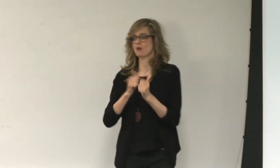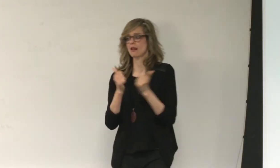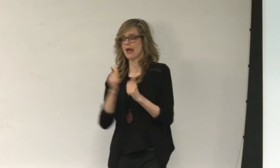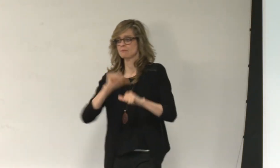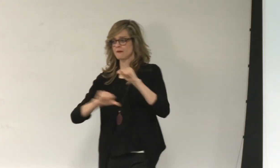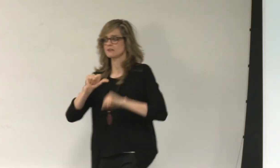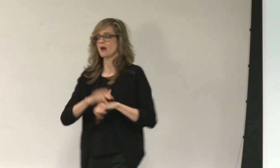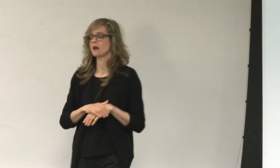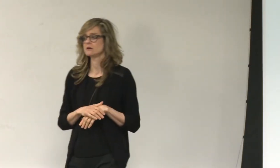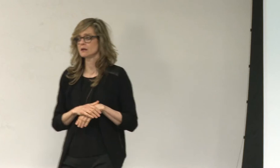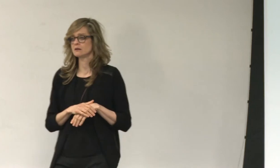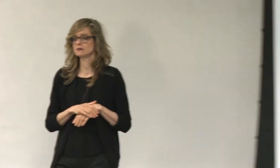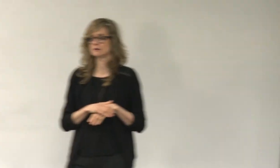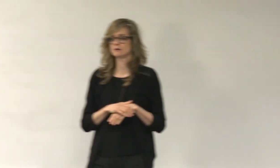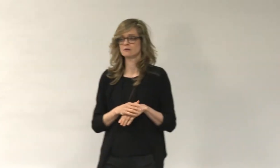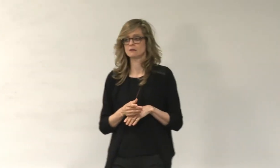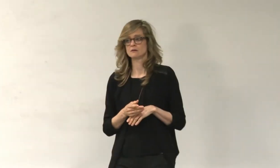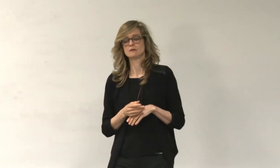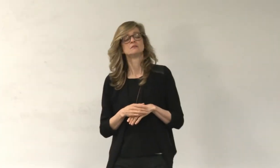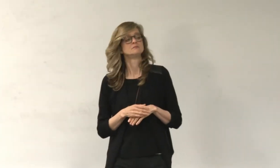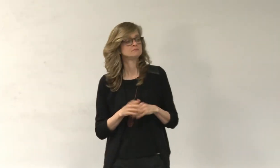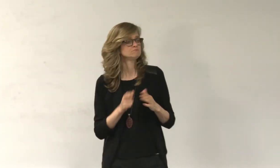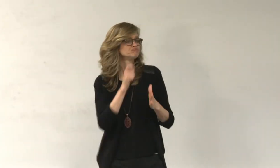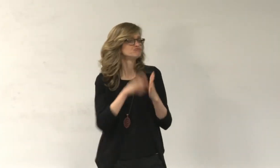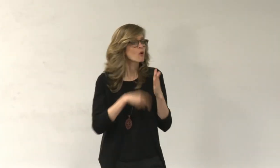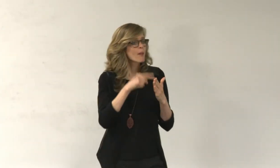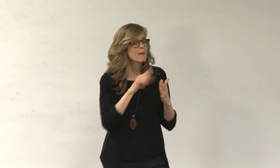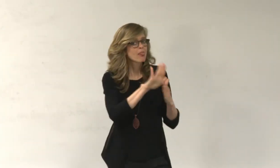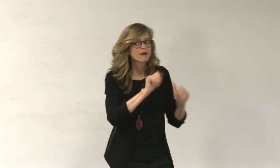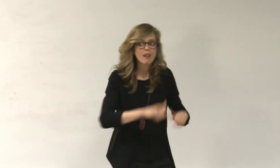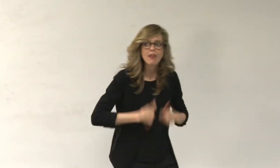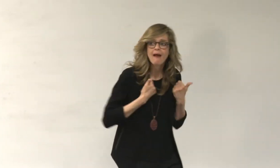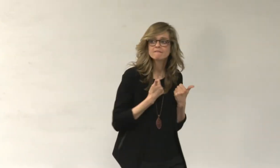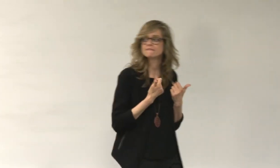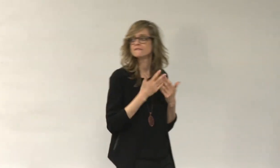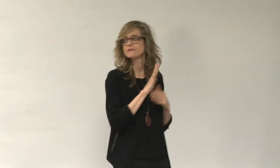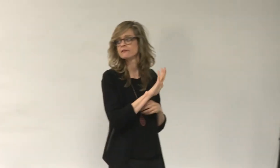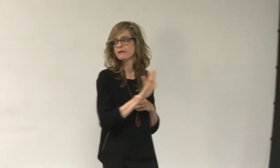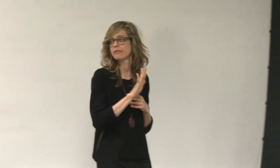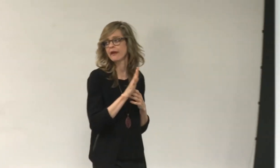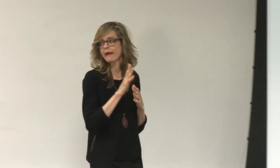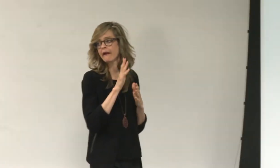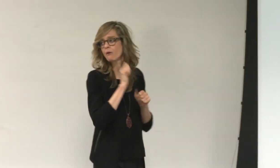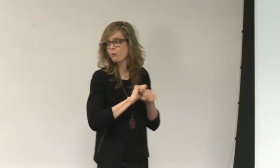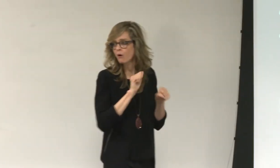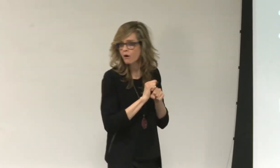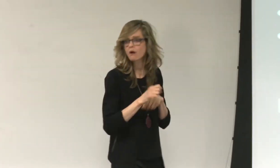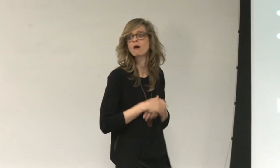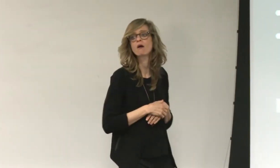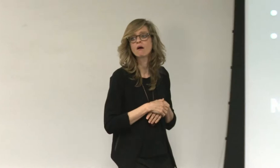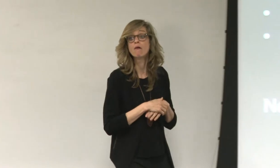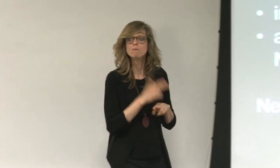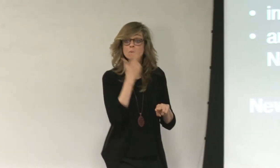AND THESE WERE NEW MEMBERS OF THE NATIONAL ASSOCIATION OF SCIENCE. THEY WROTE ABOUT THEIR LIVES, ABOUT THEIR WORK.